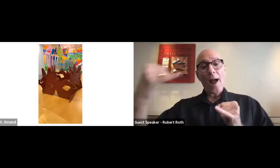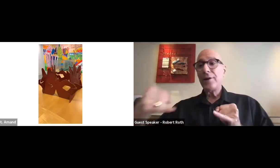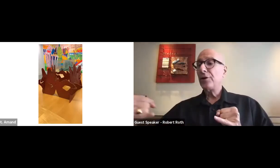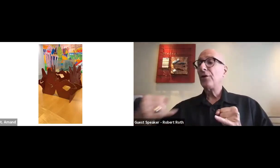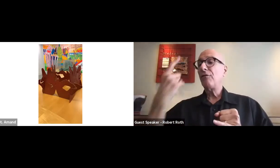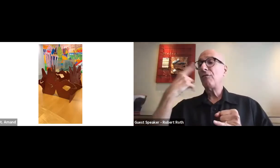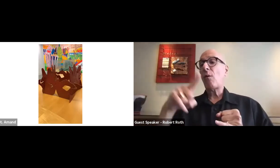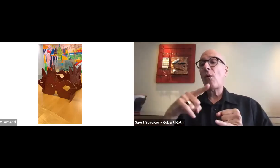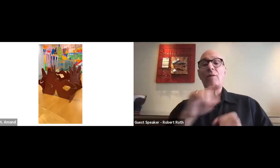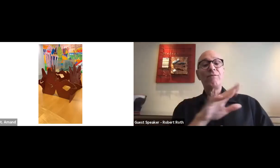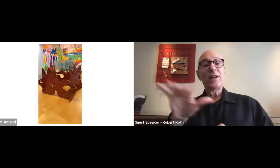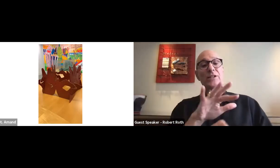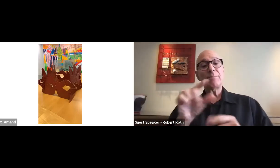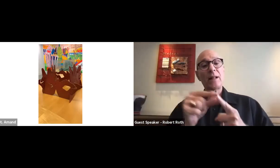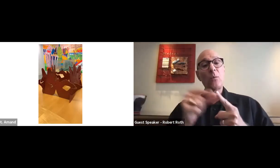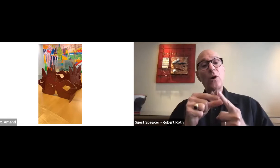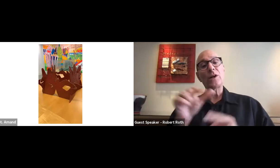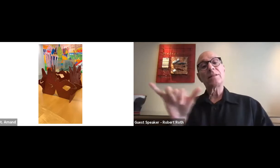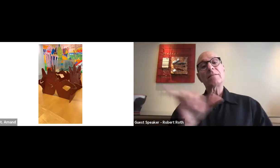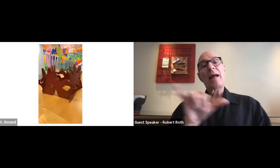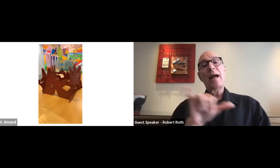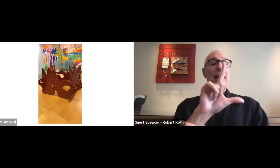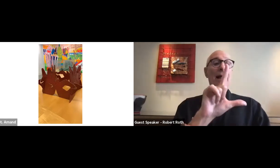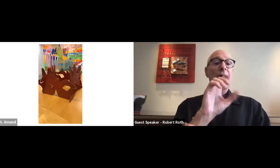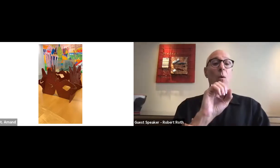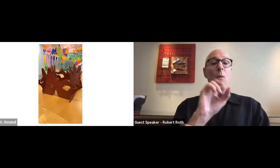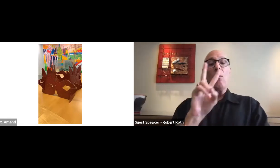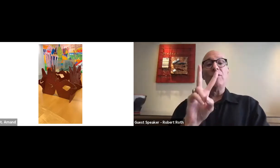because of the space between the grids. And the shapes of the wires, he also